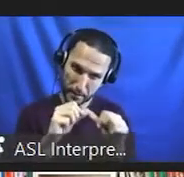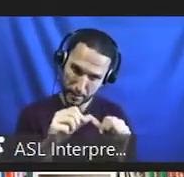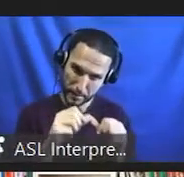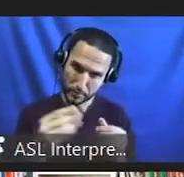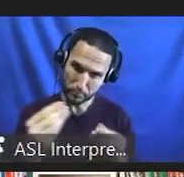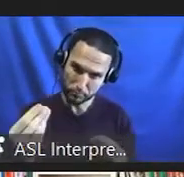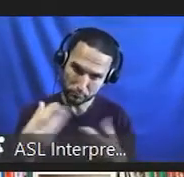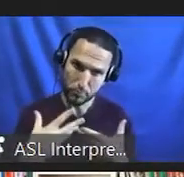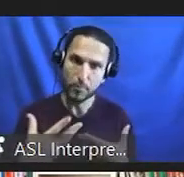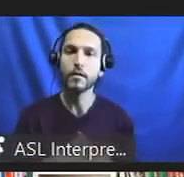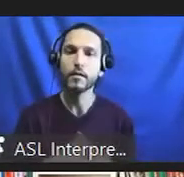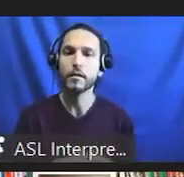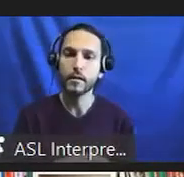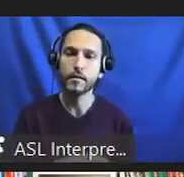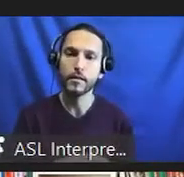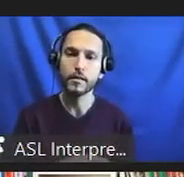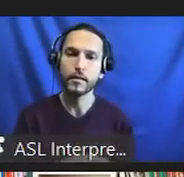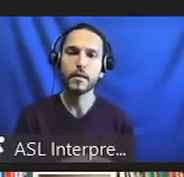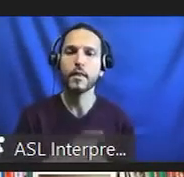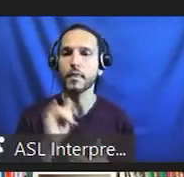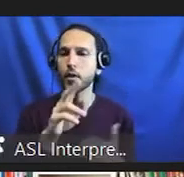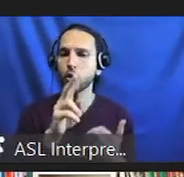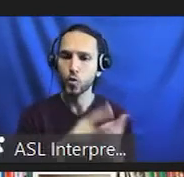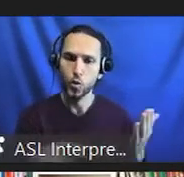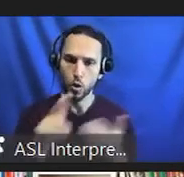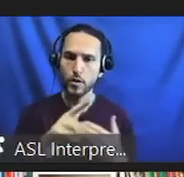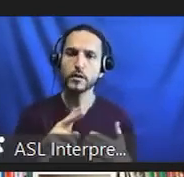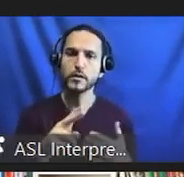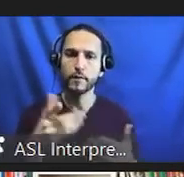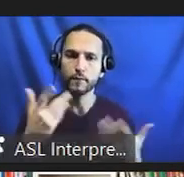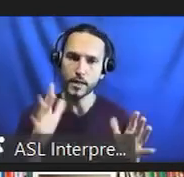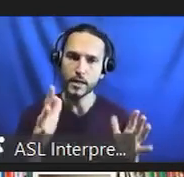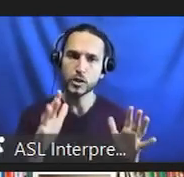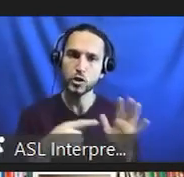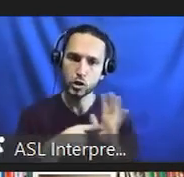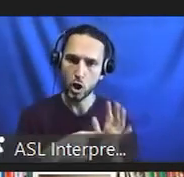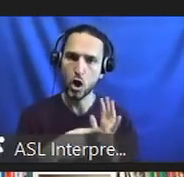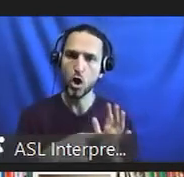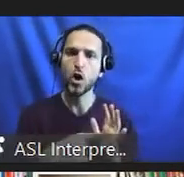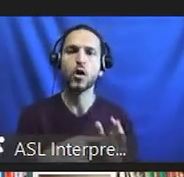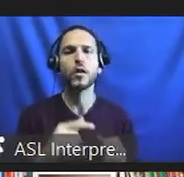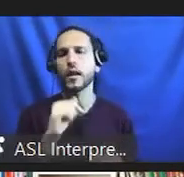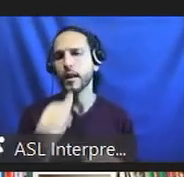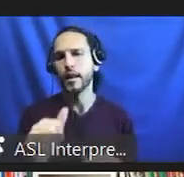So the university itself has demonstrated that it's not an undue burden.